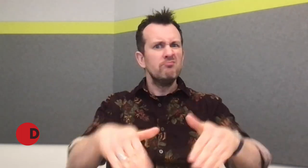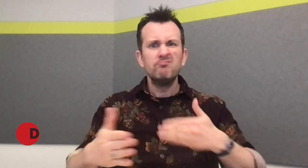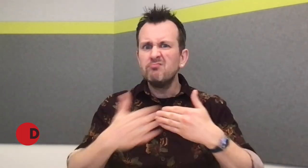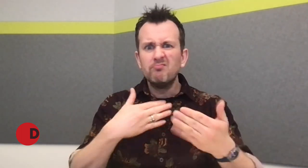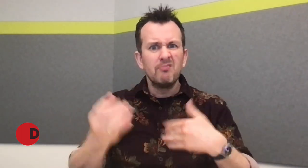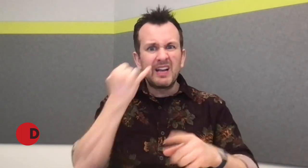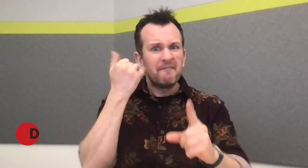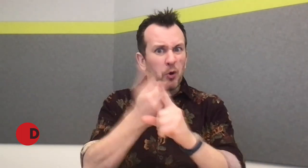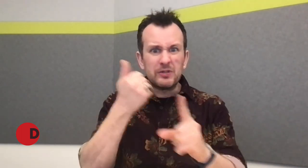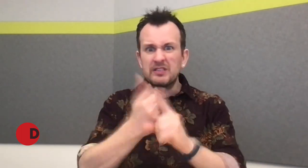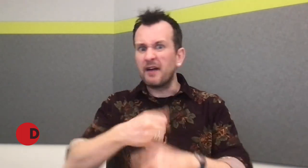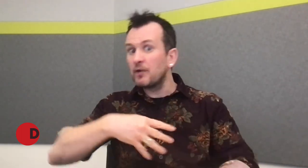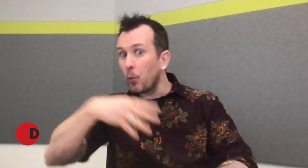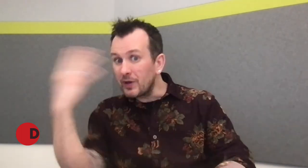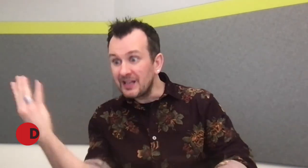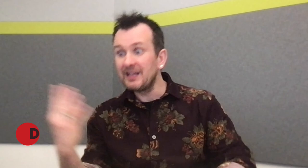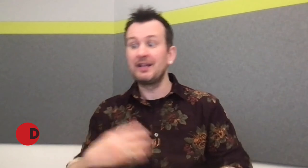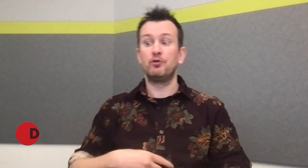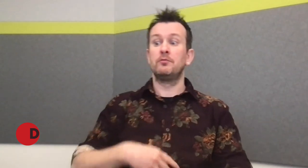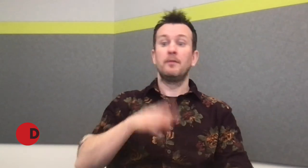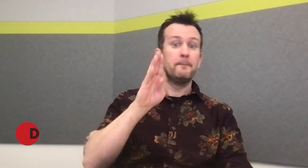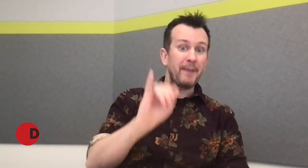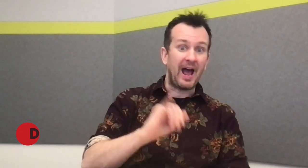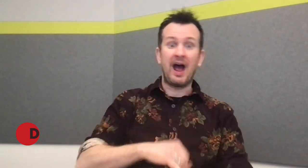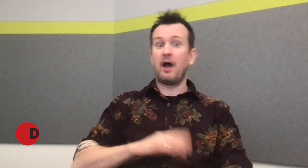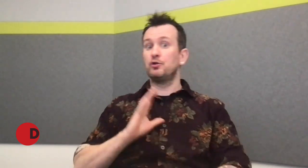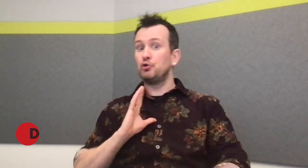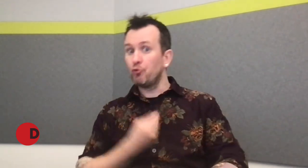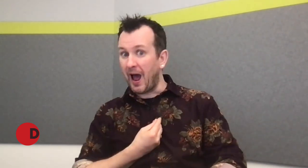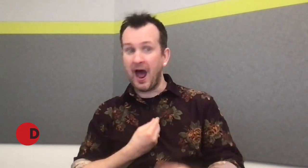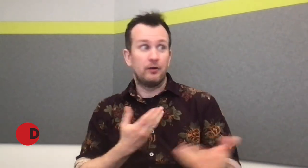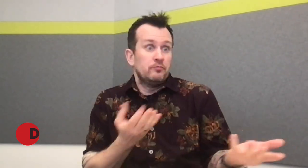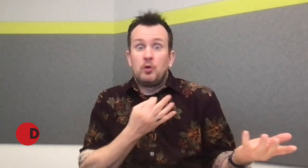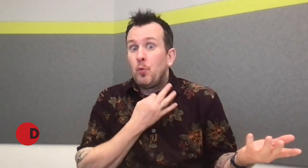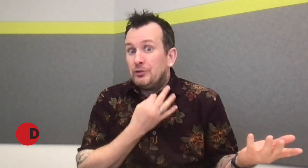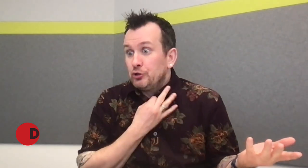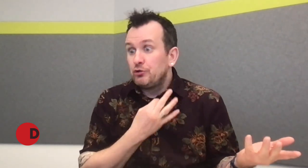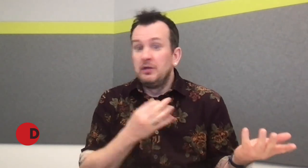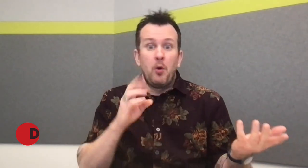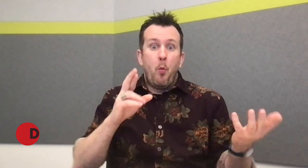if you are Queer, Trans, Bi, Wondering, or someone that